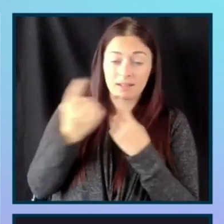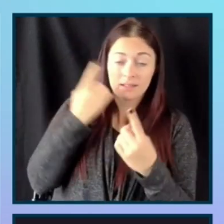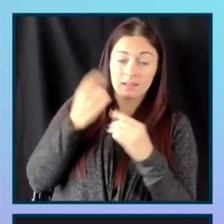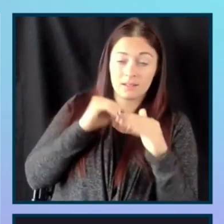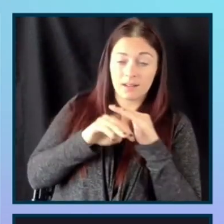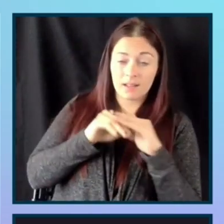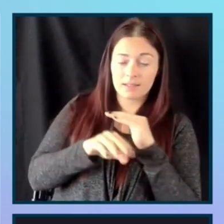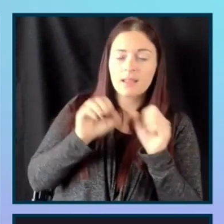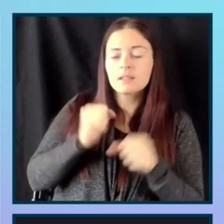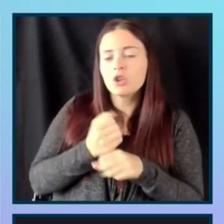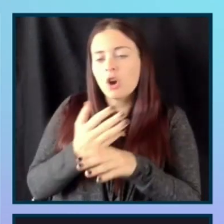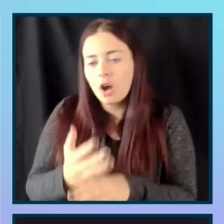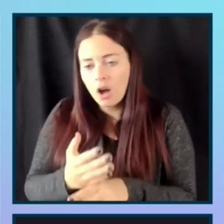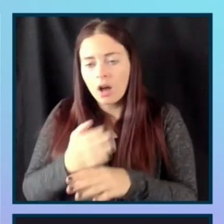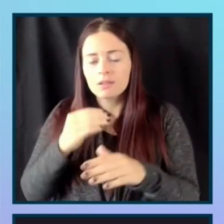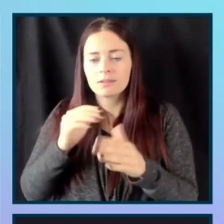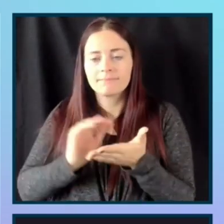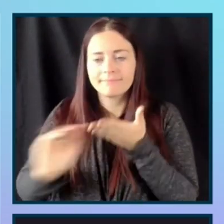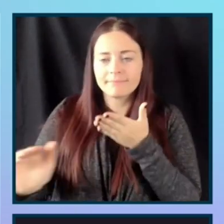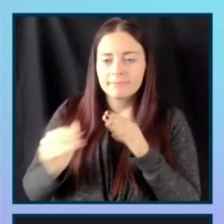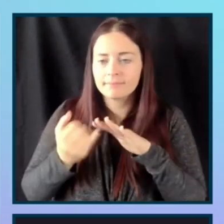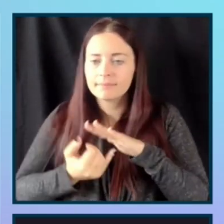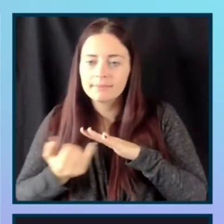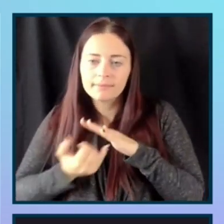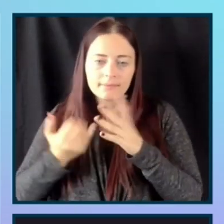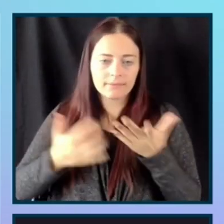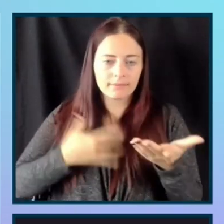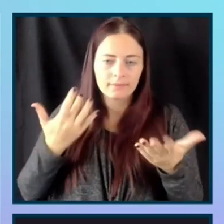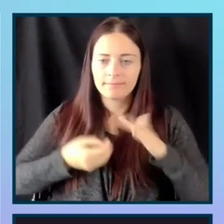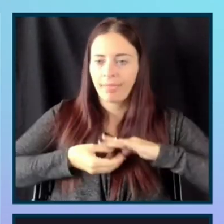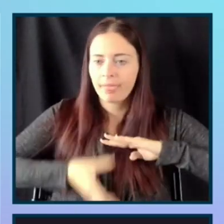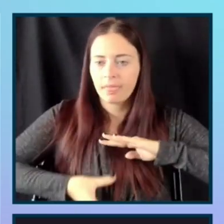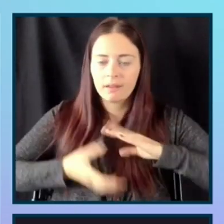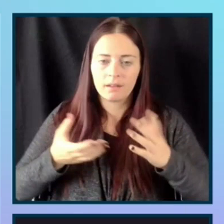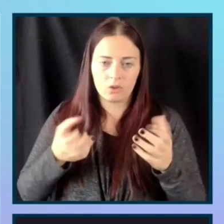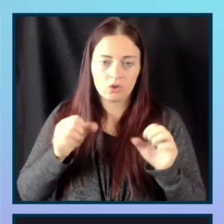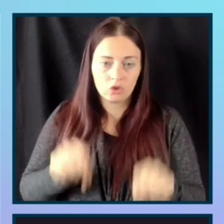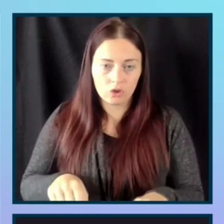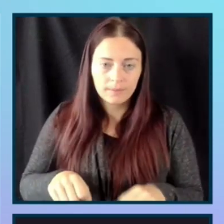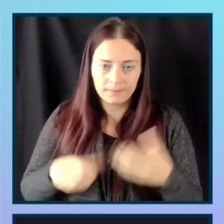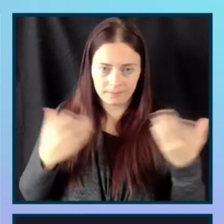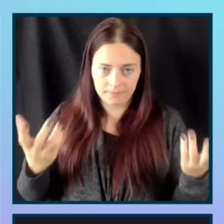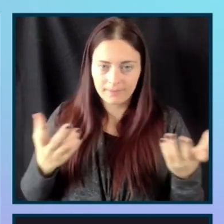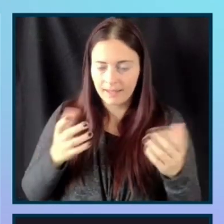Then there's the technical, which is to understand that not all client side events will be triggered by assistive technologies.